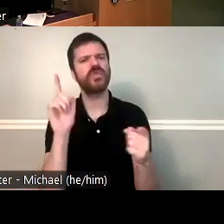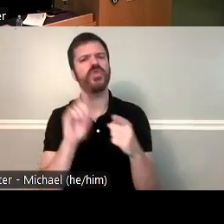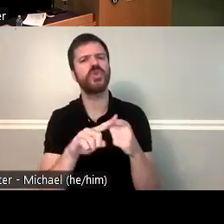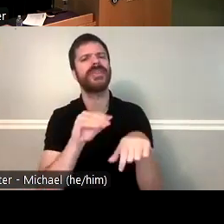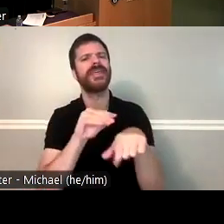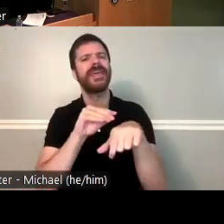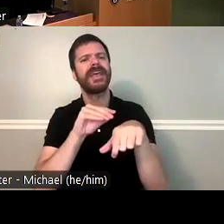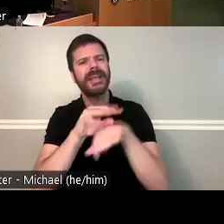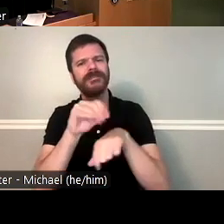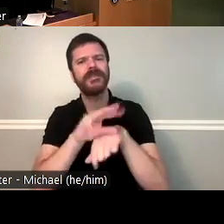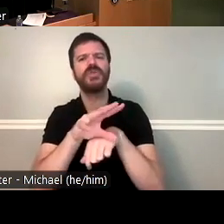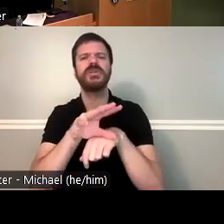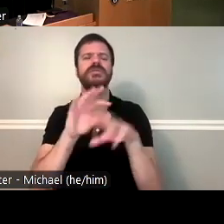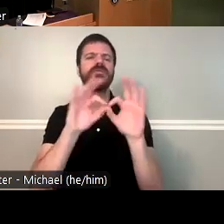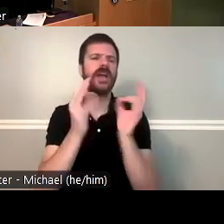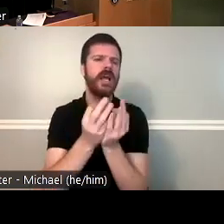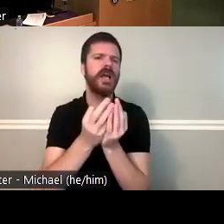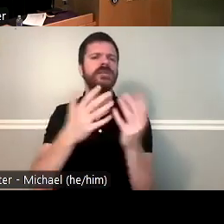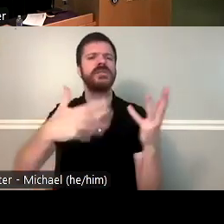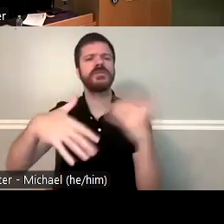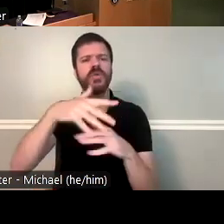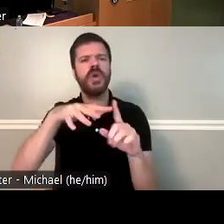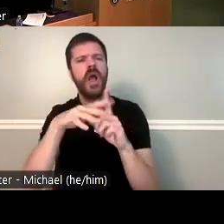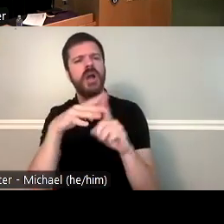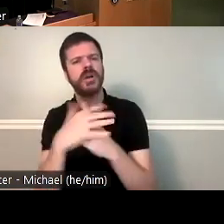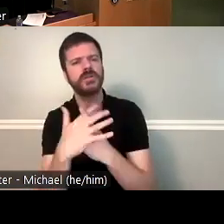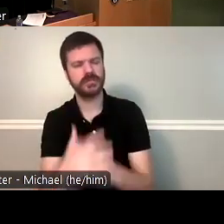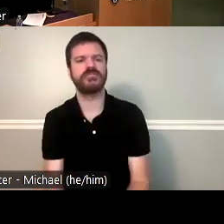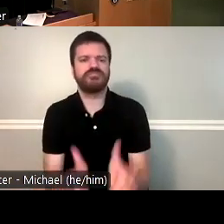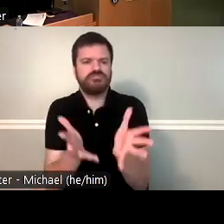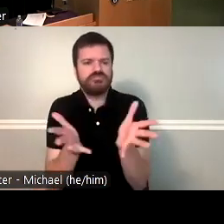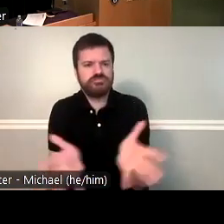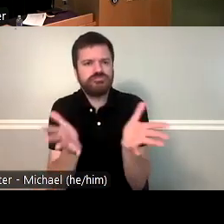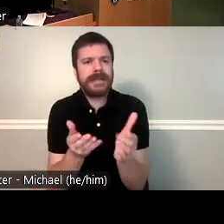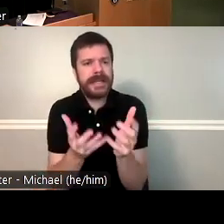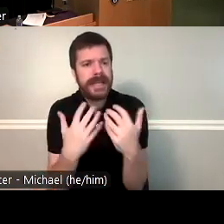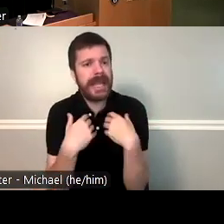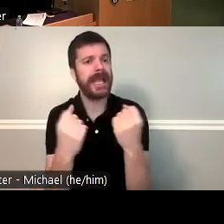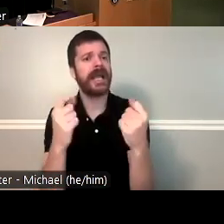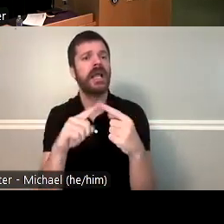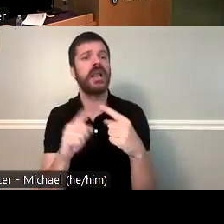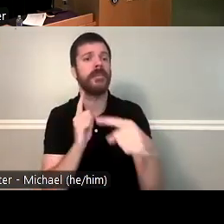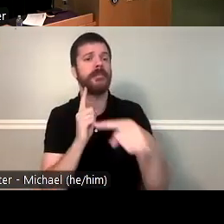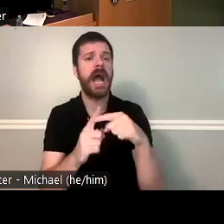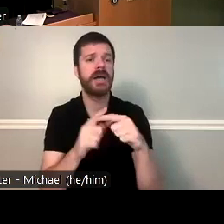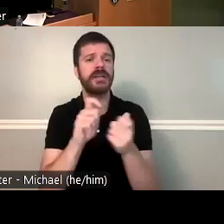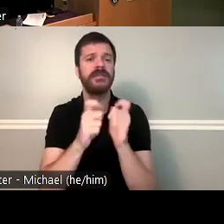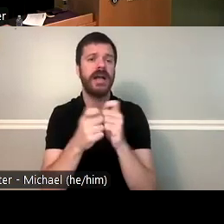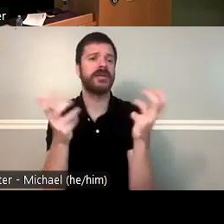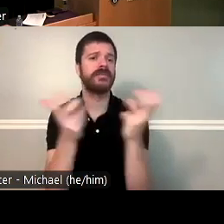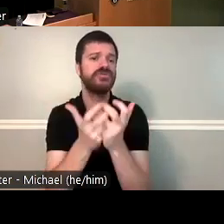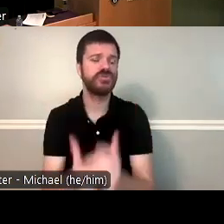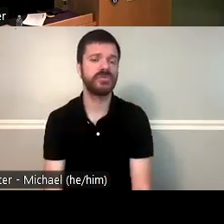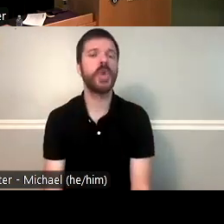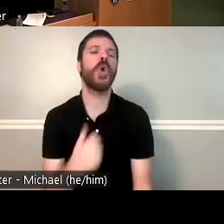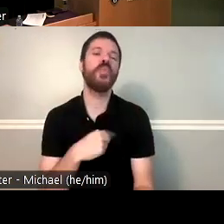social context to facilitate healing and positive adaptation and we call it family therapy that's